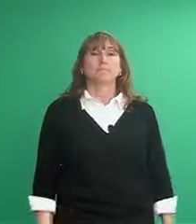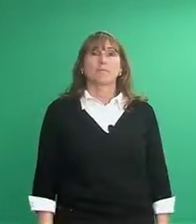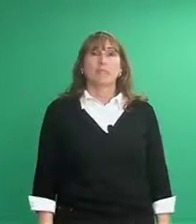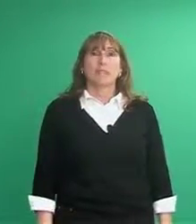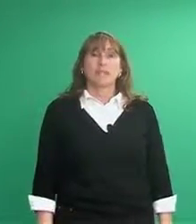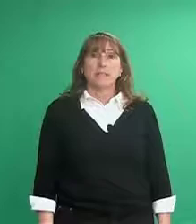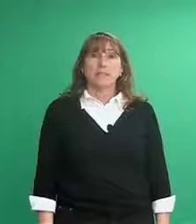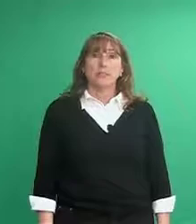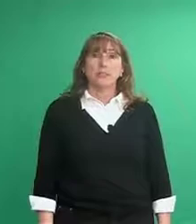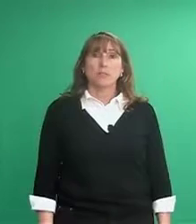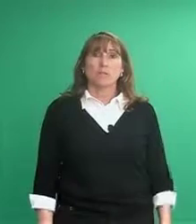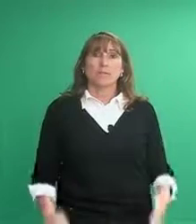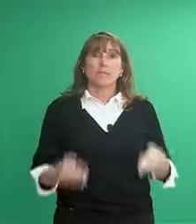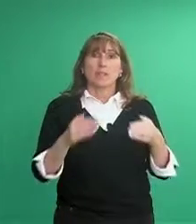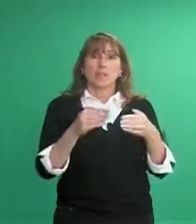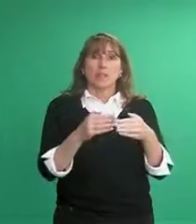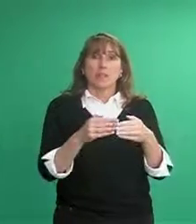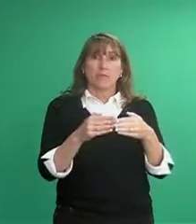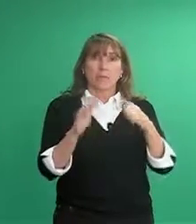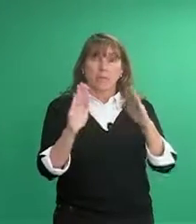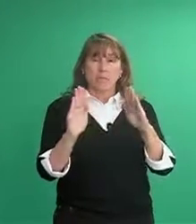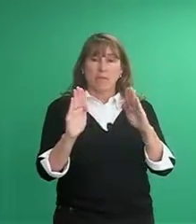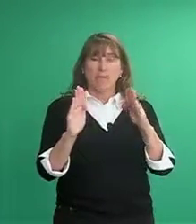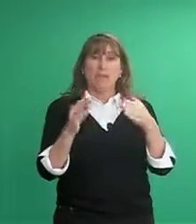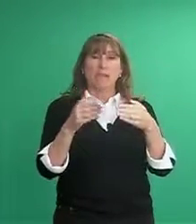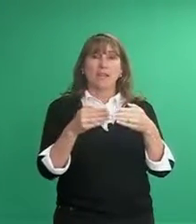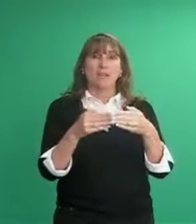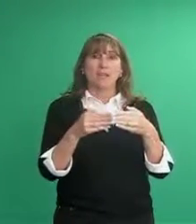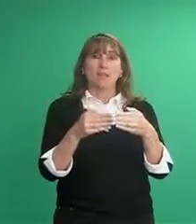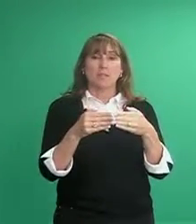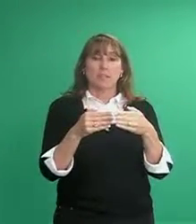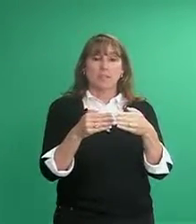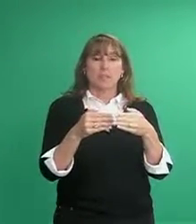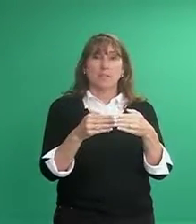next to [um] you have the five handshapes and then